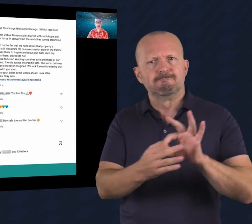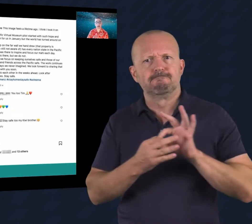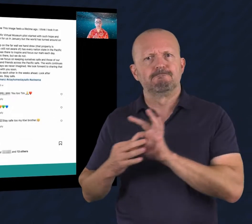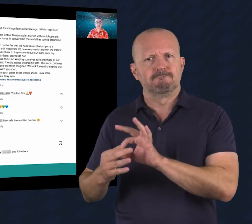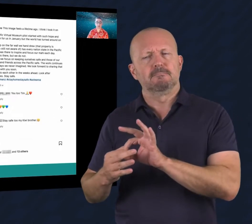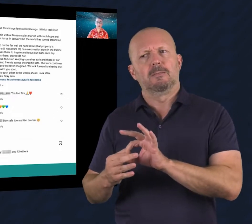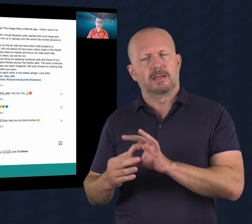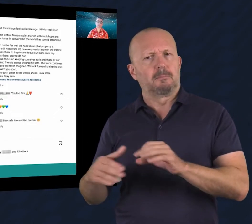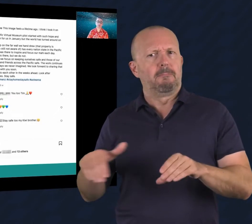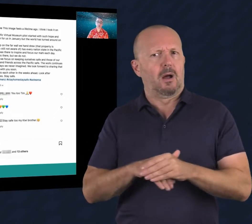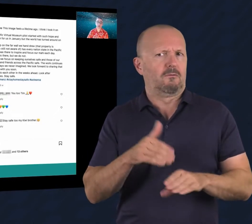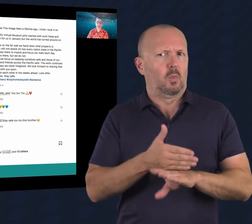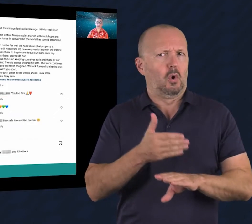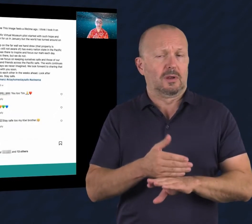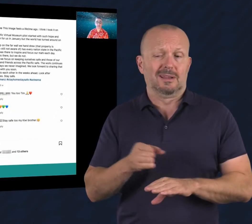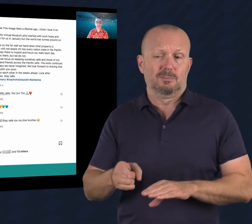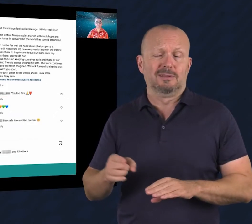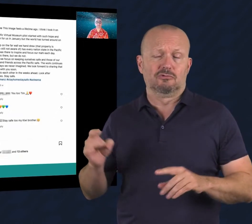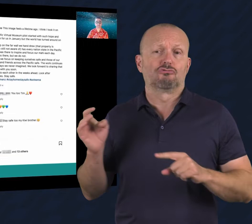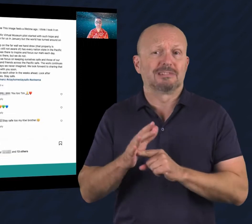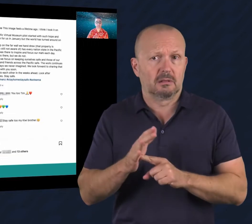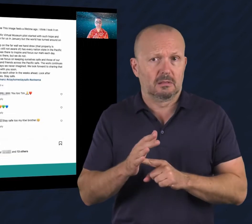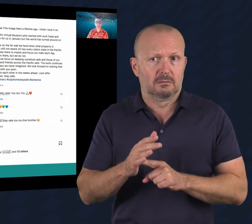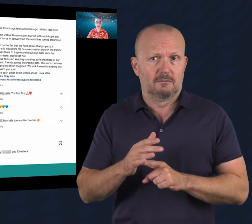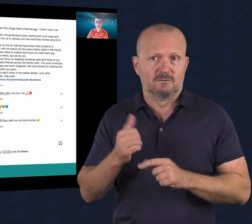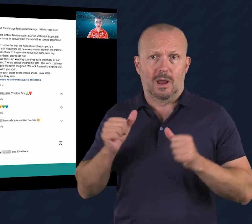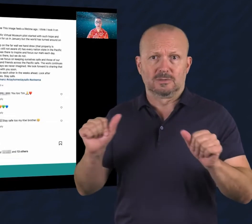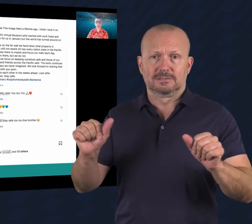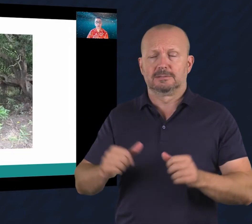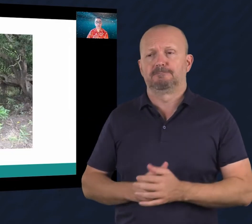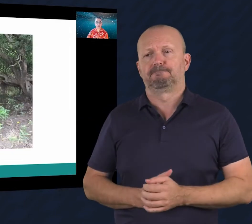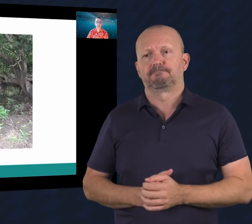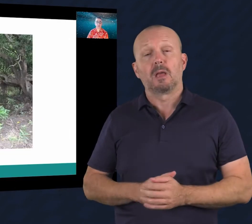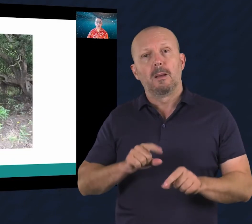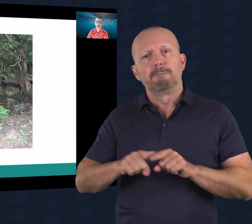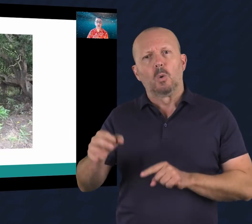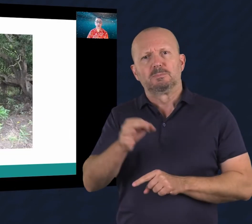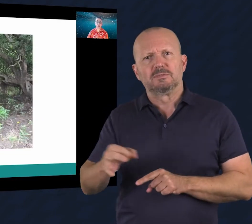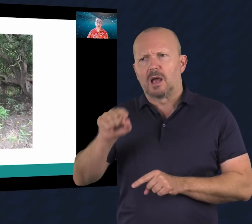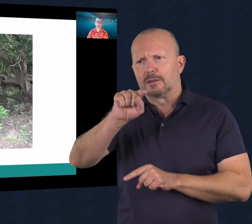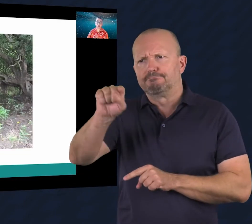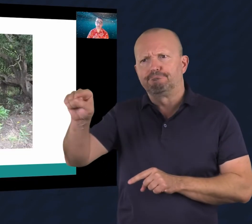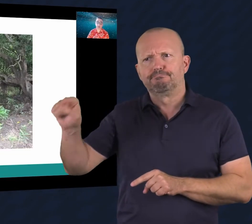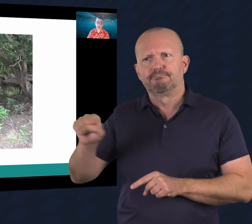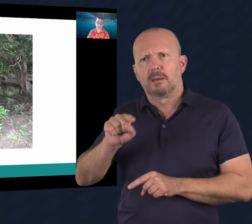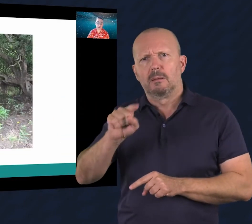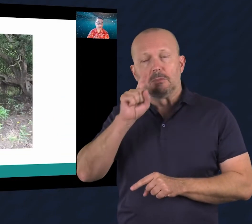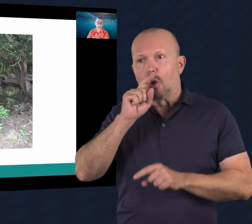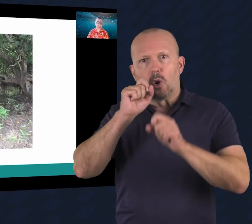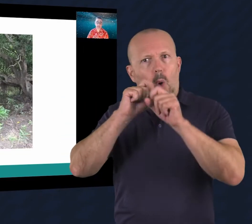and I believe it has been crucial to our success. Most Pacific people are unaware that the GLAM sector holds so many objects,